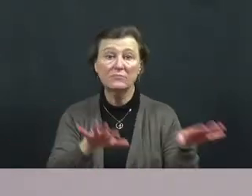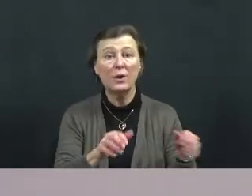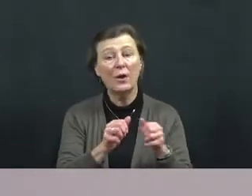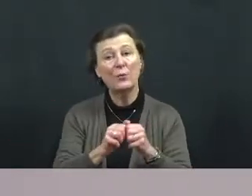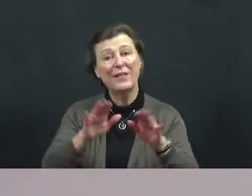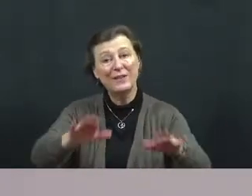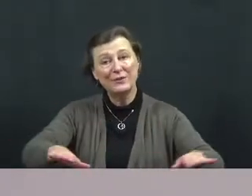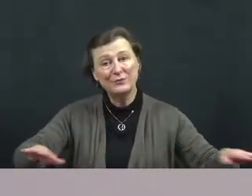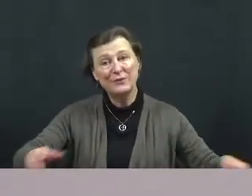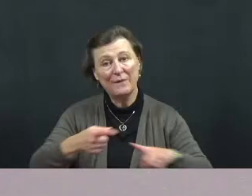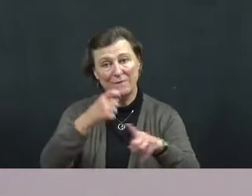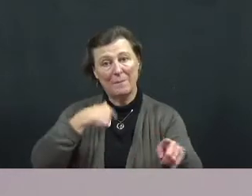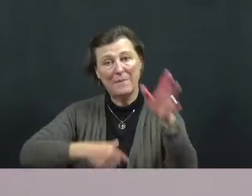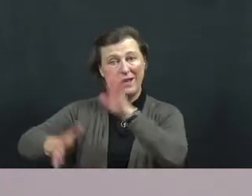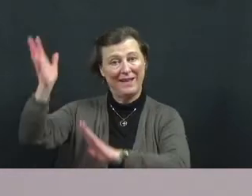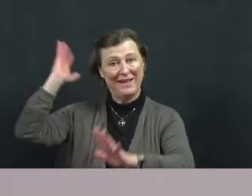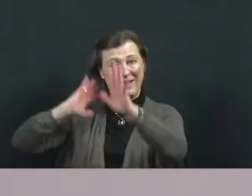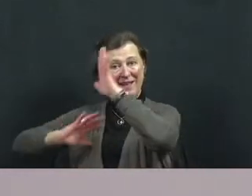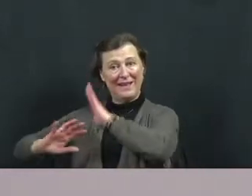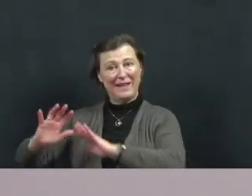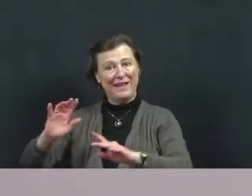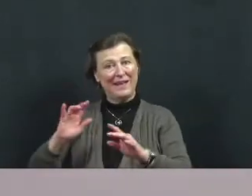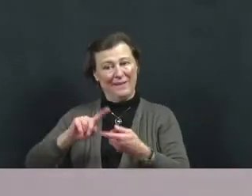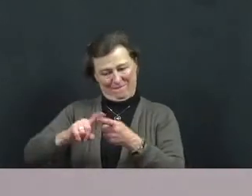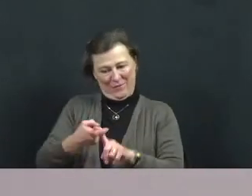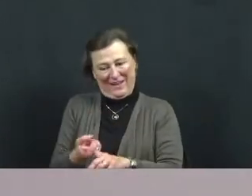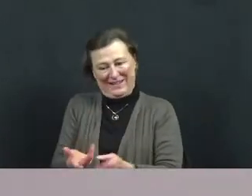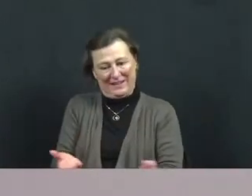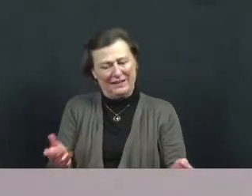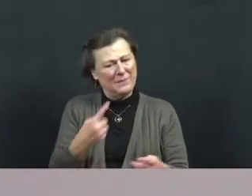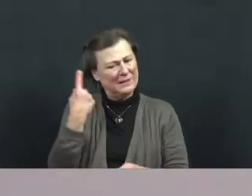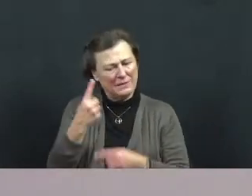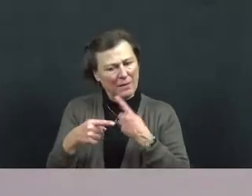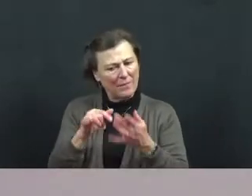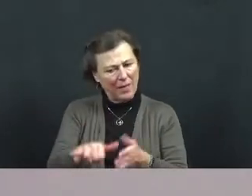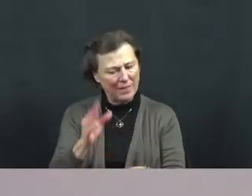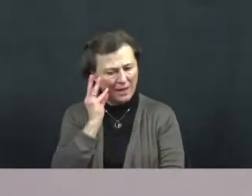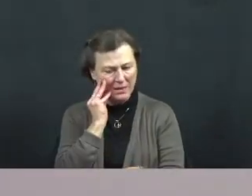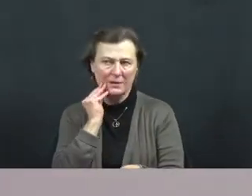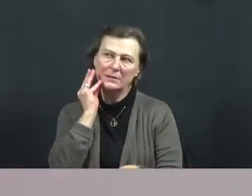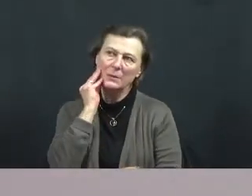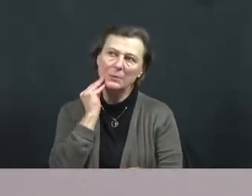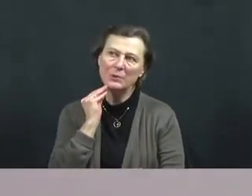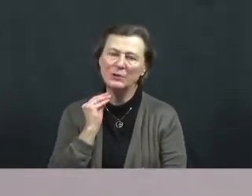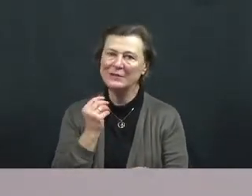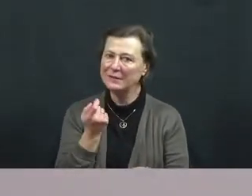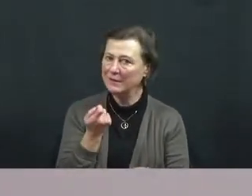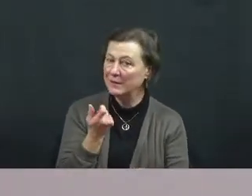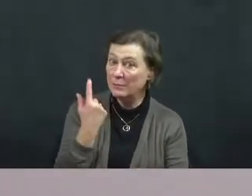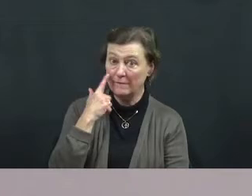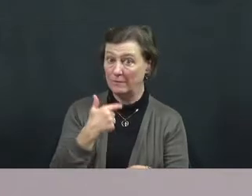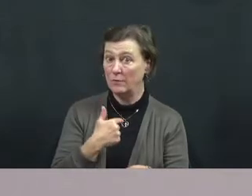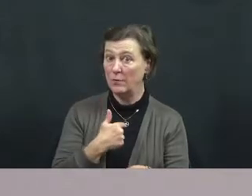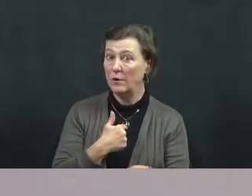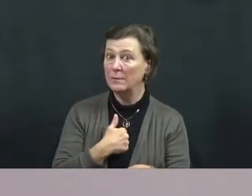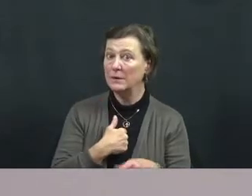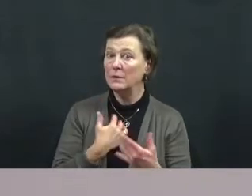But, there's something about this early childhood experience that has a, for me, a sublime innocence